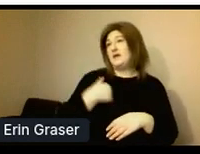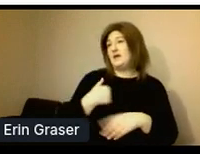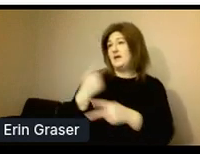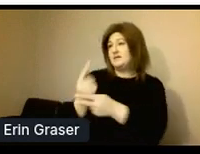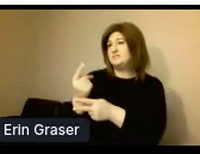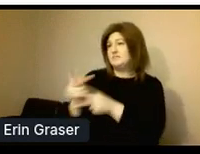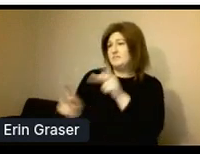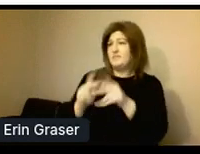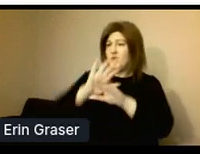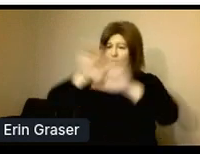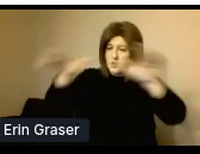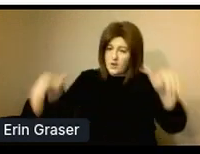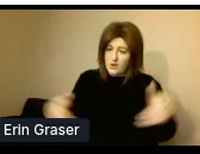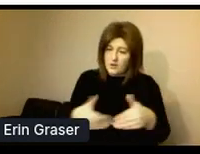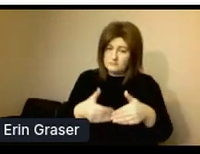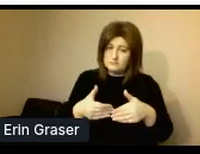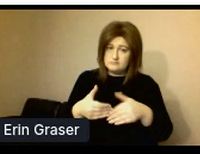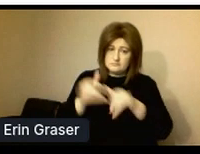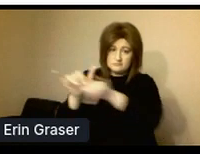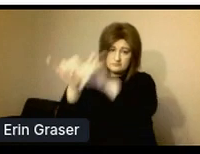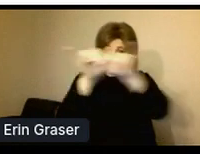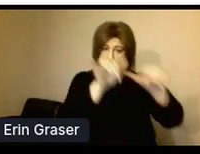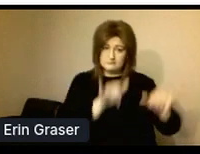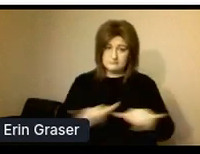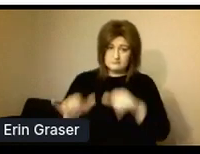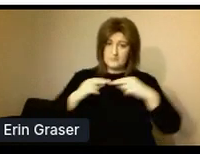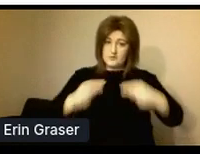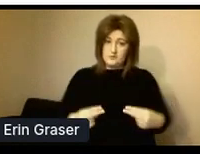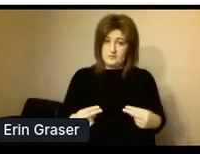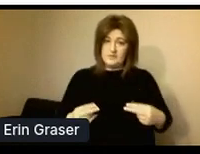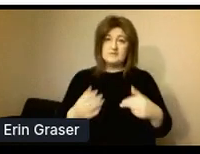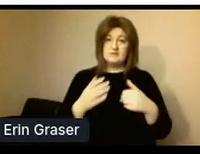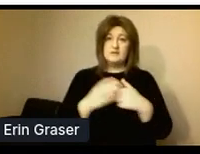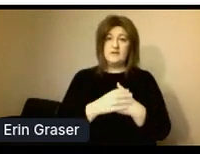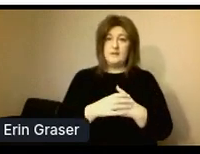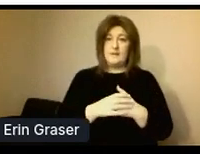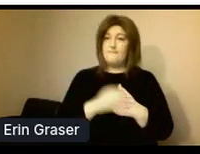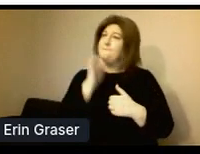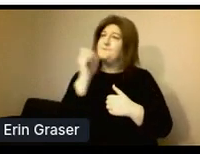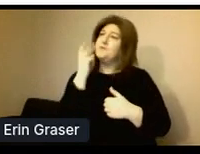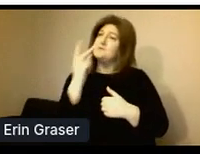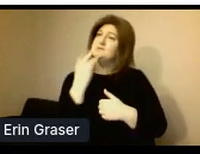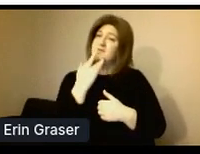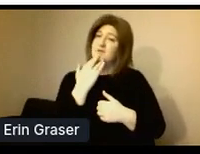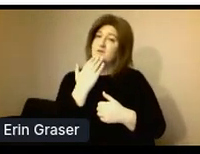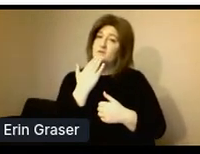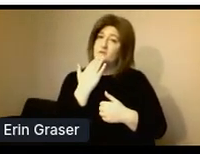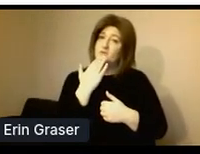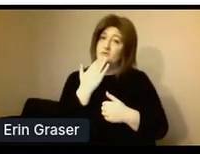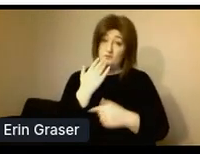We're all humans. We don't see color, right?